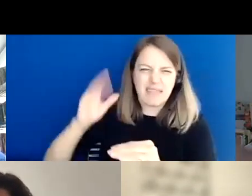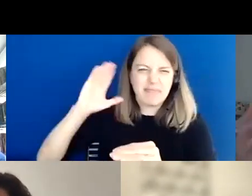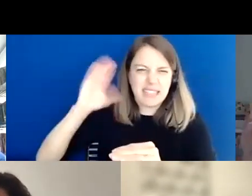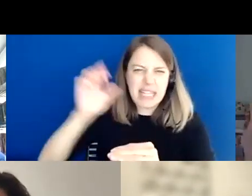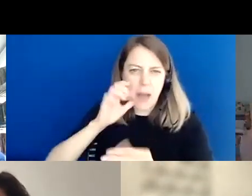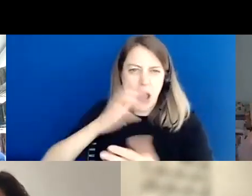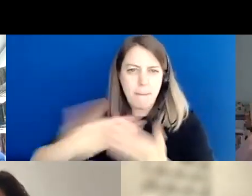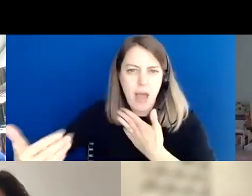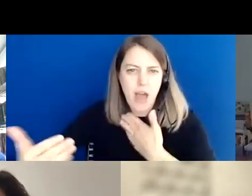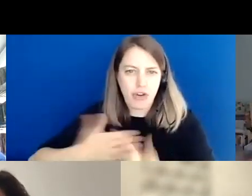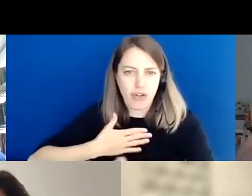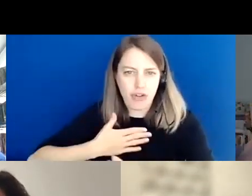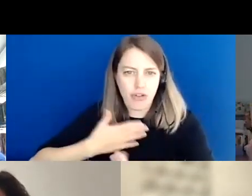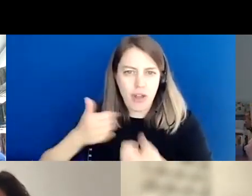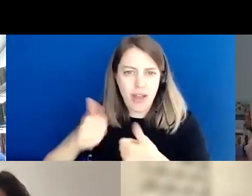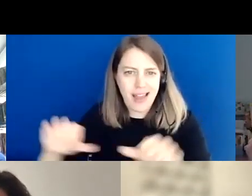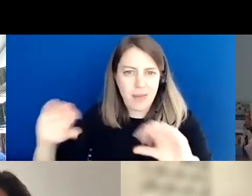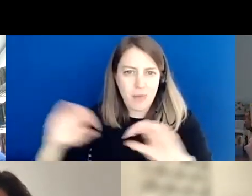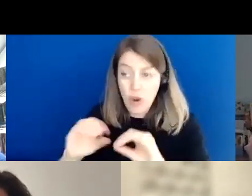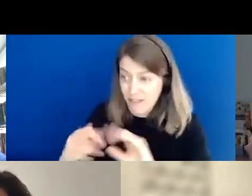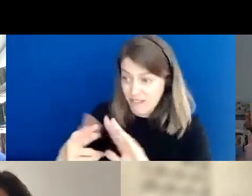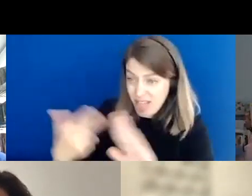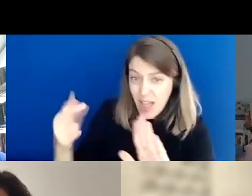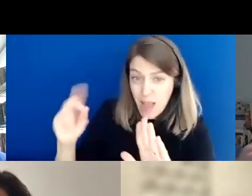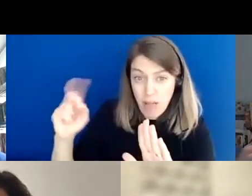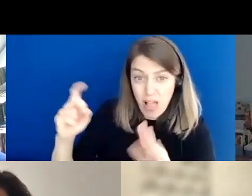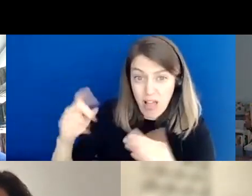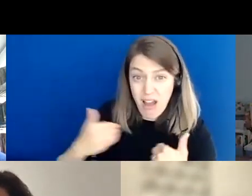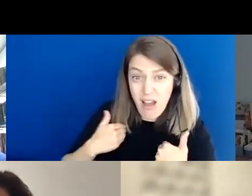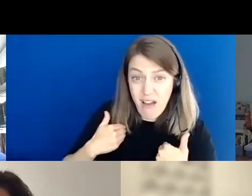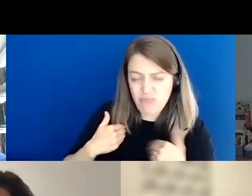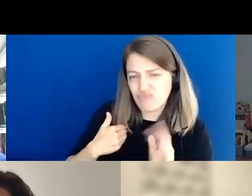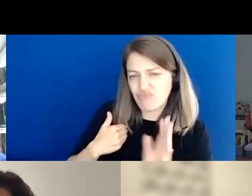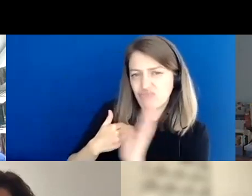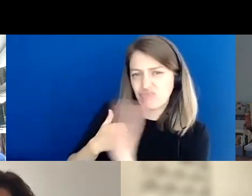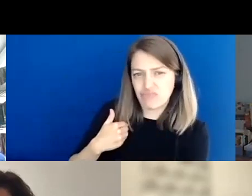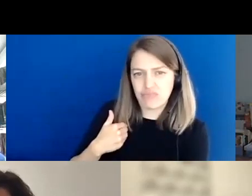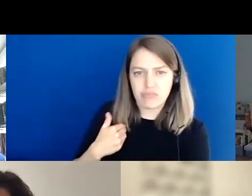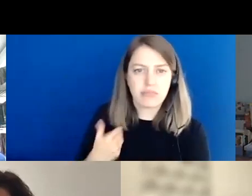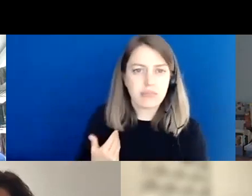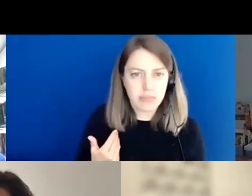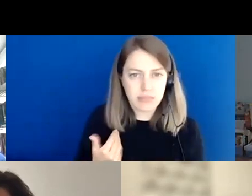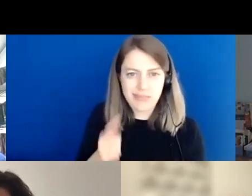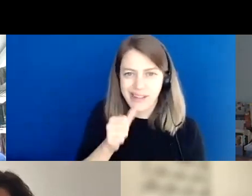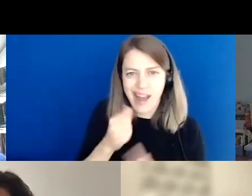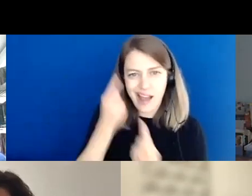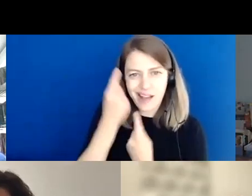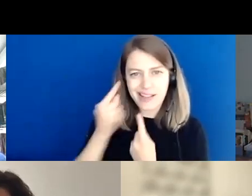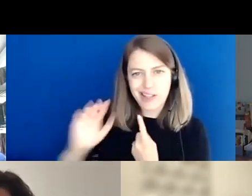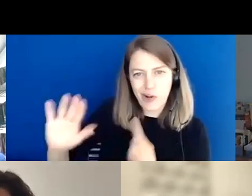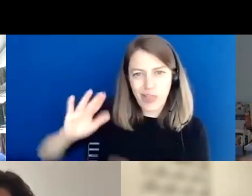You have a label of lack of insight essentially that is tacked on you